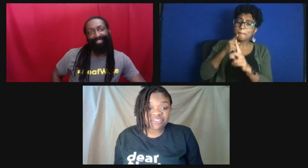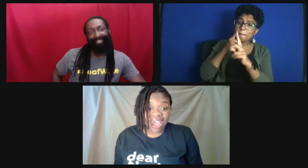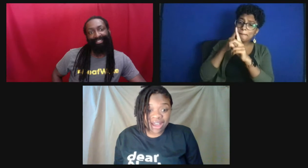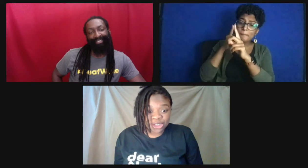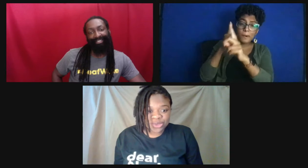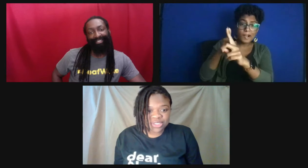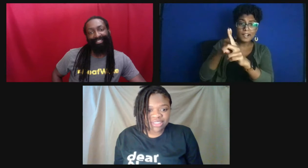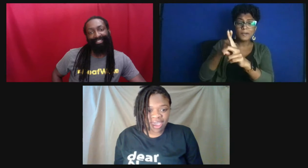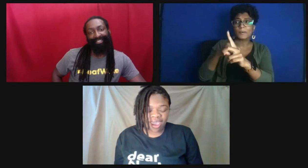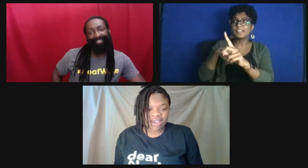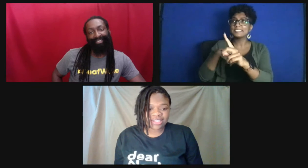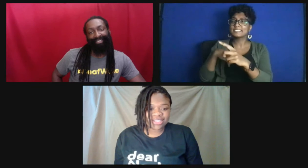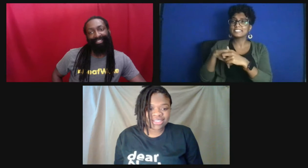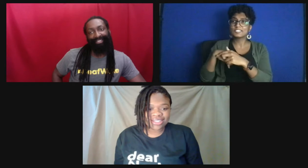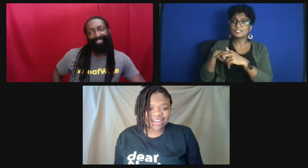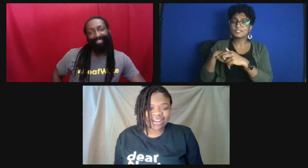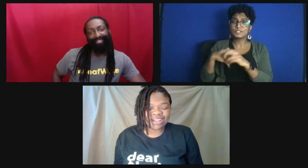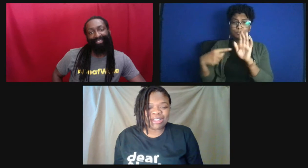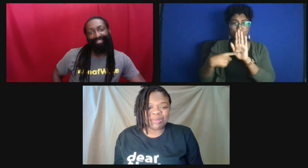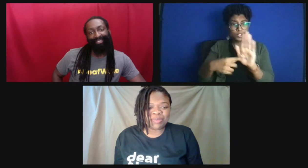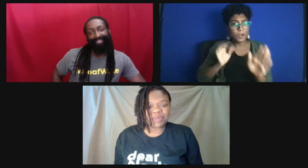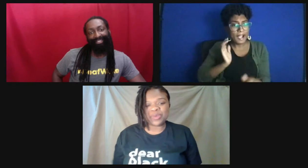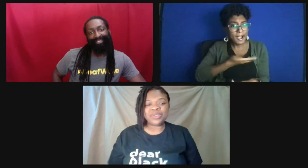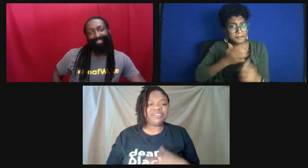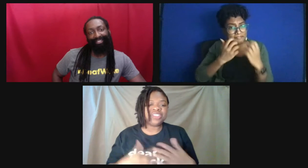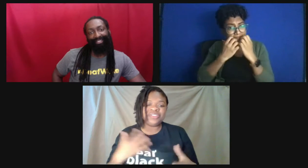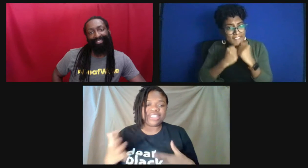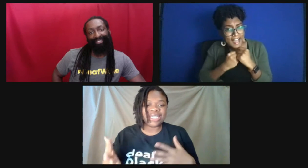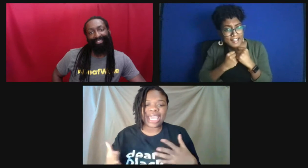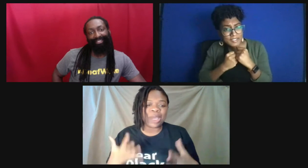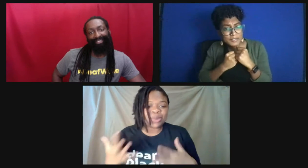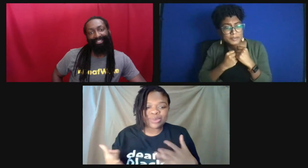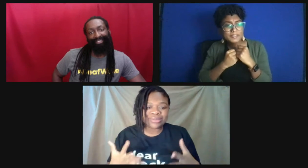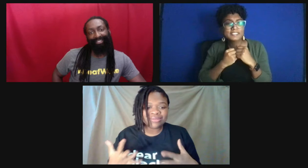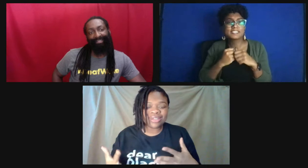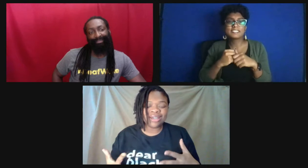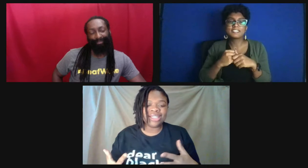one our values that people who are differently abled